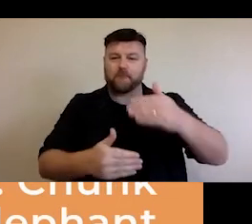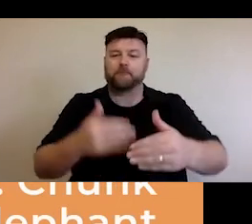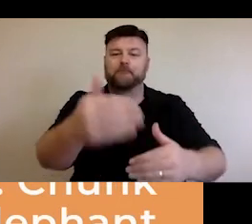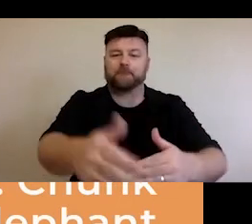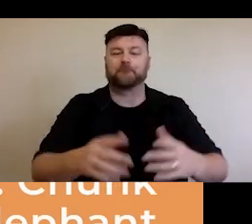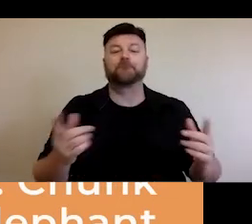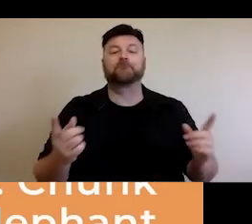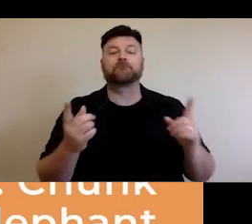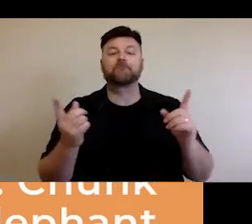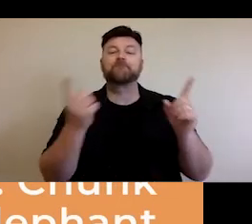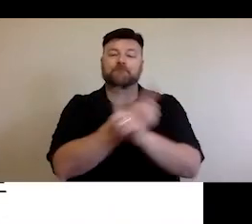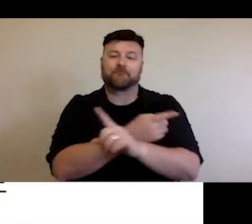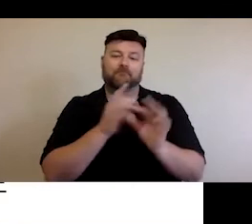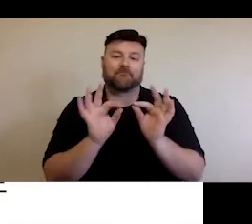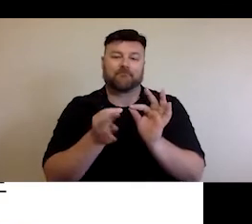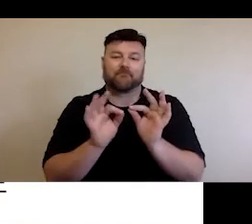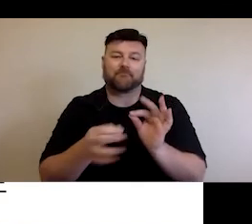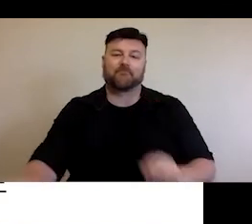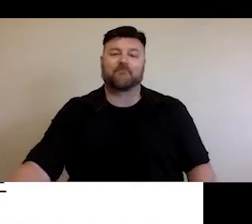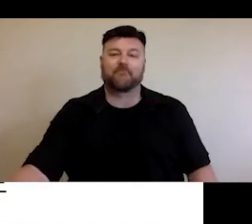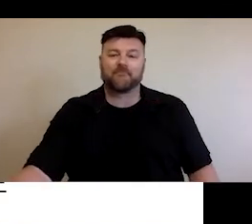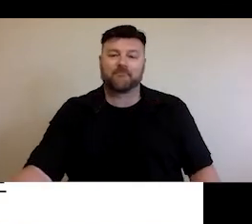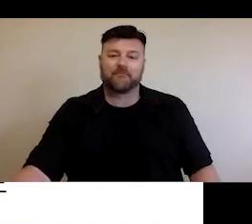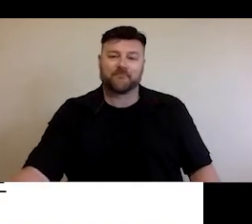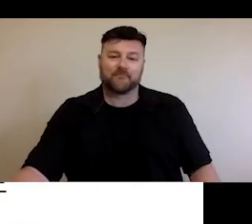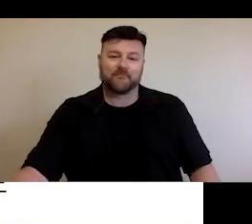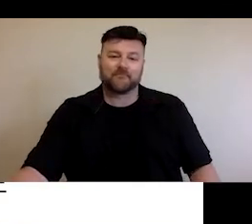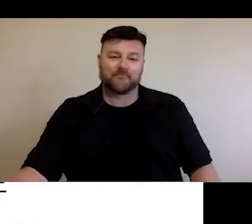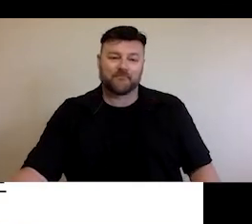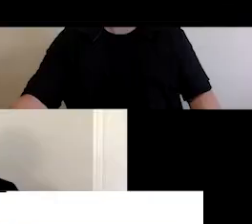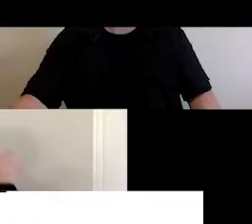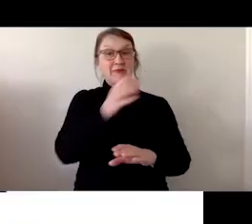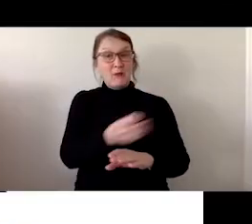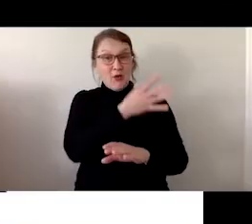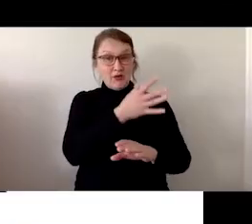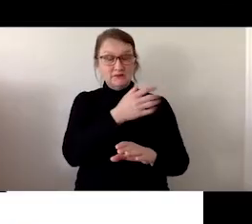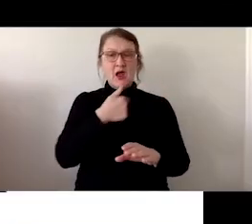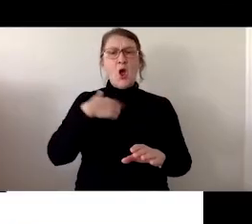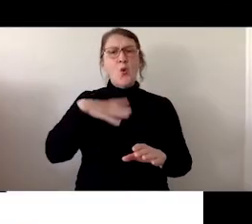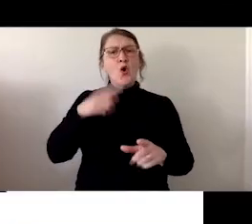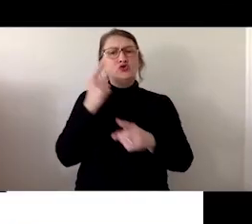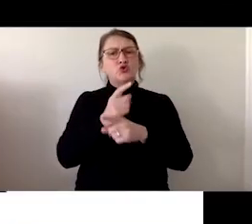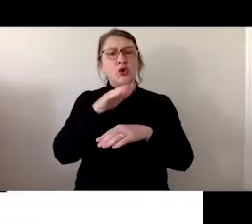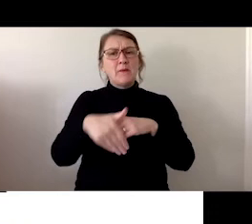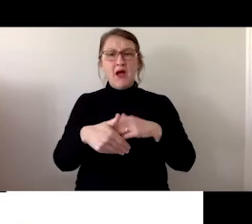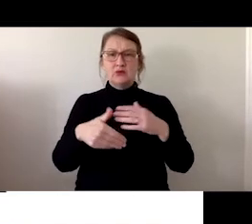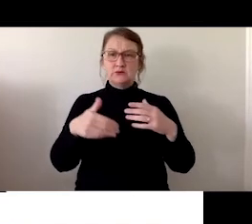I'm now moving slides because I want to talk about decisiveness a little bit before I get on to the third step.